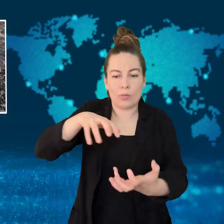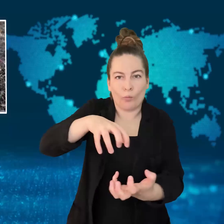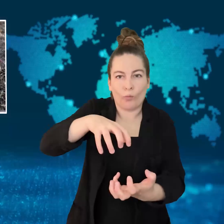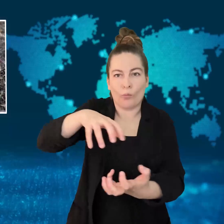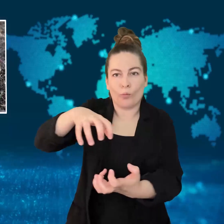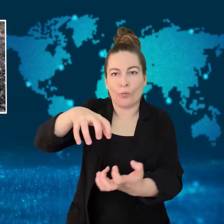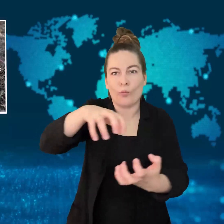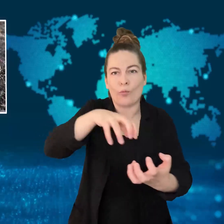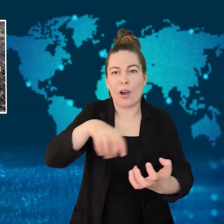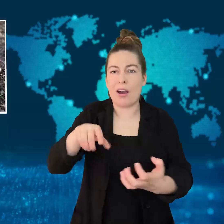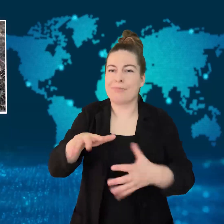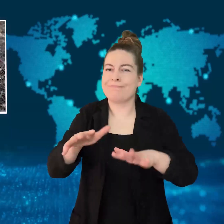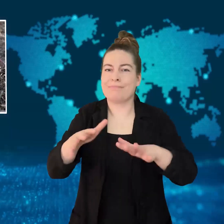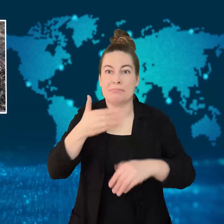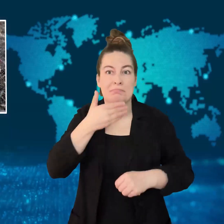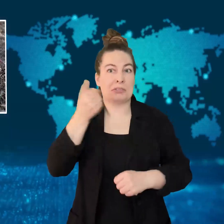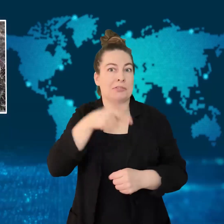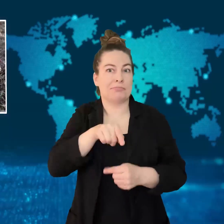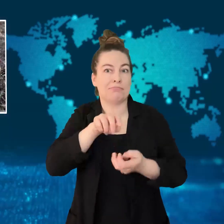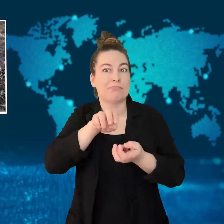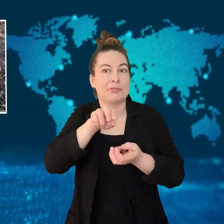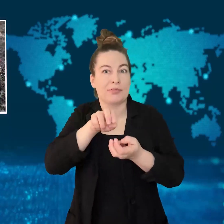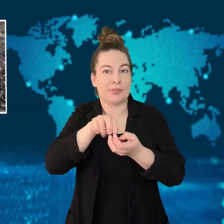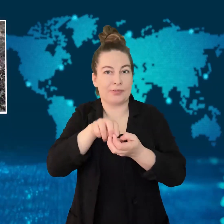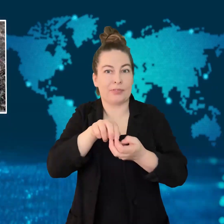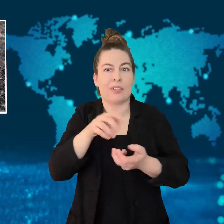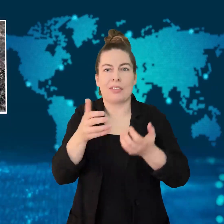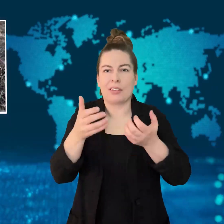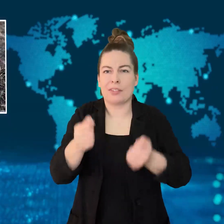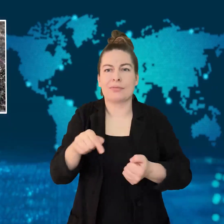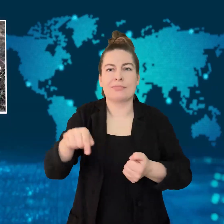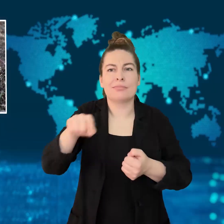various projects and all are considered to